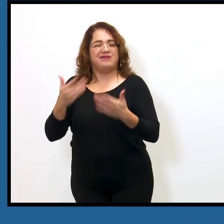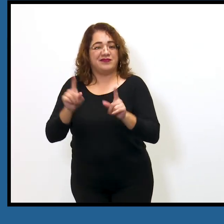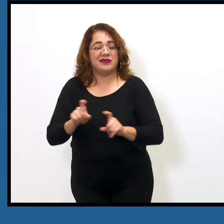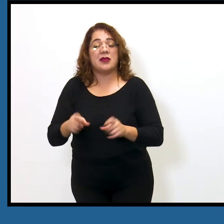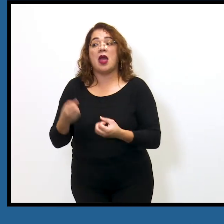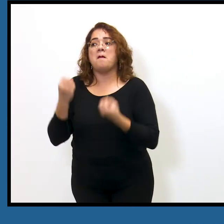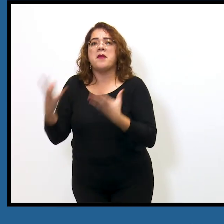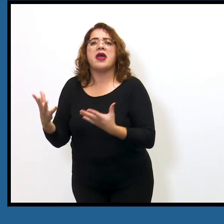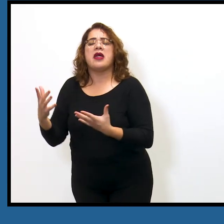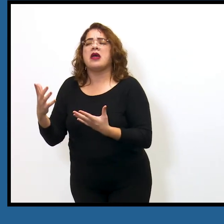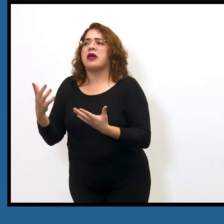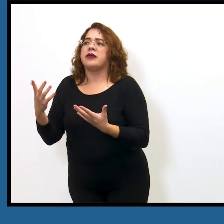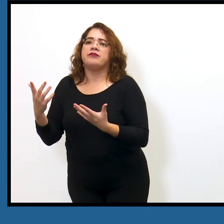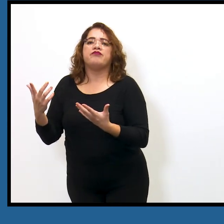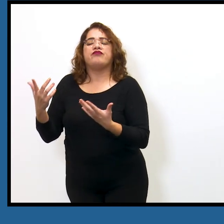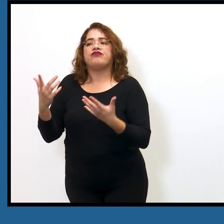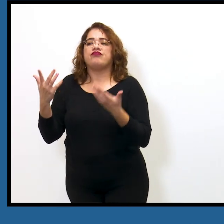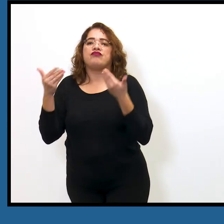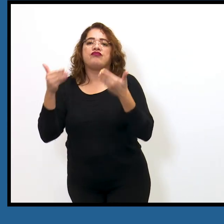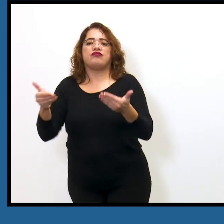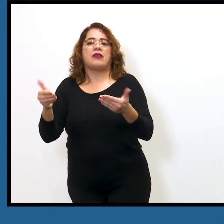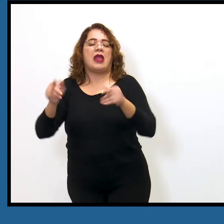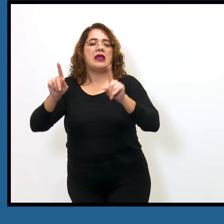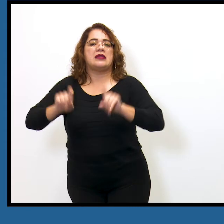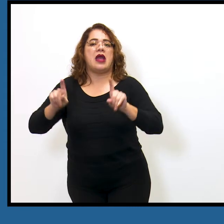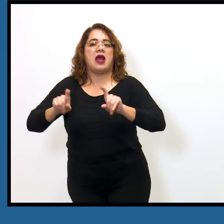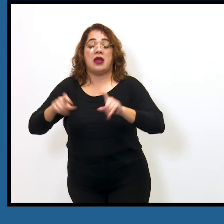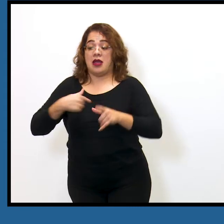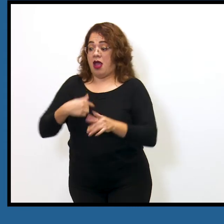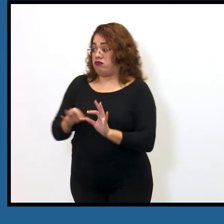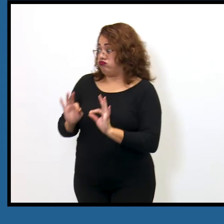they are coming to make they're getting tested to make sure they're clear so that they can gather